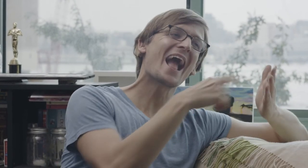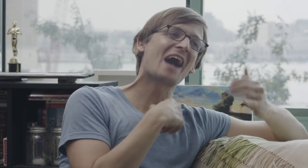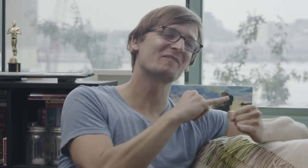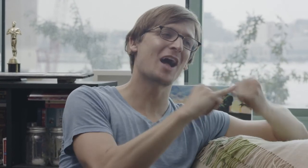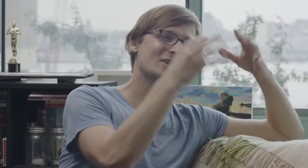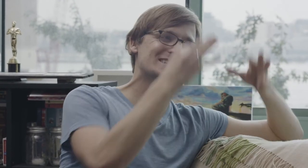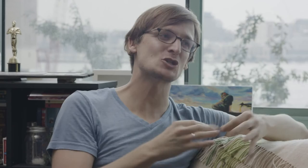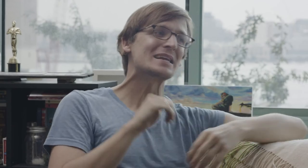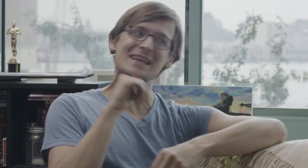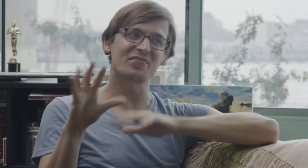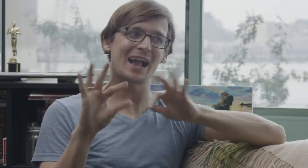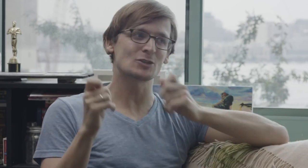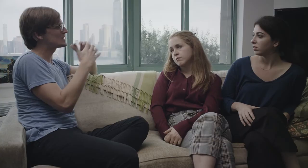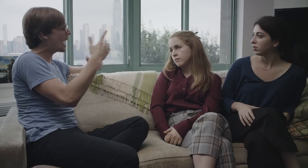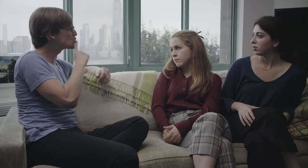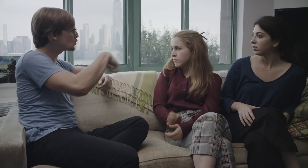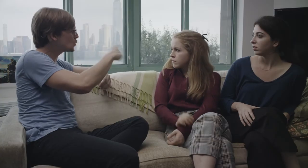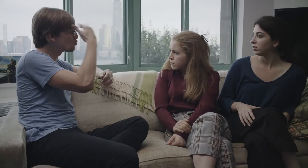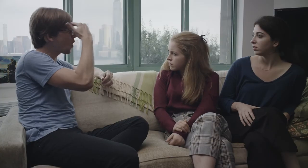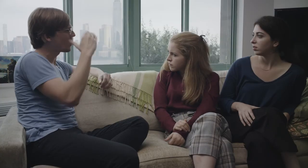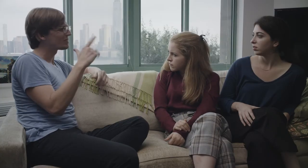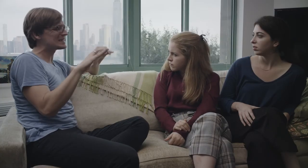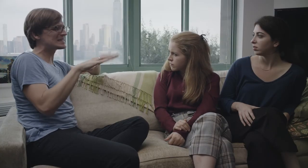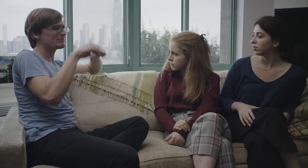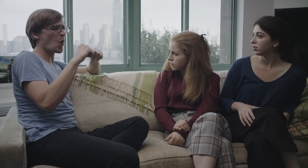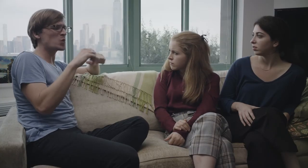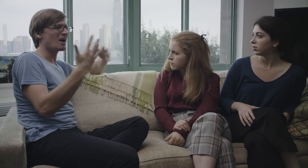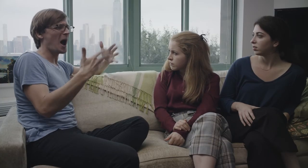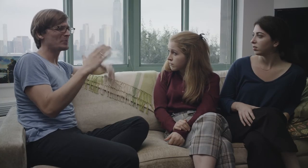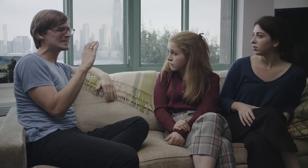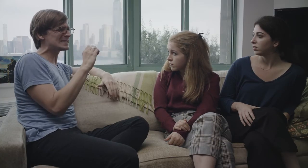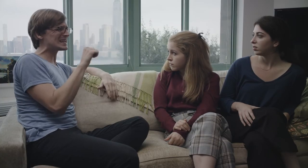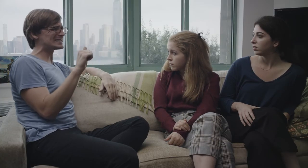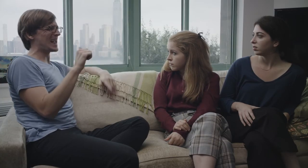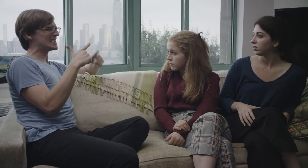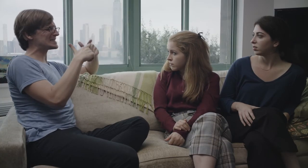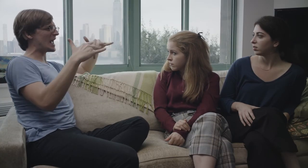not the casting director. You've probably heard of, um,